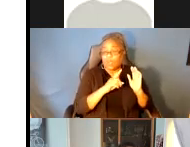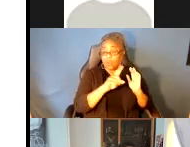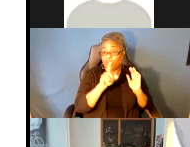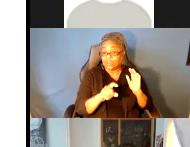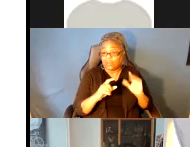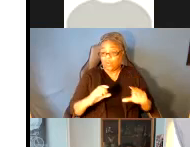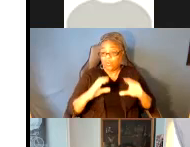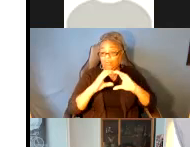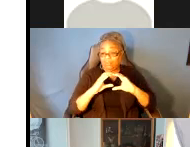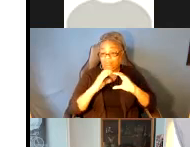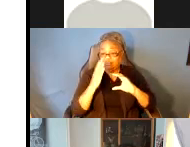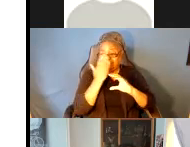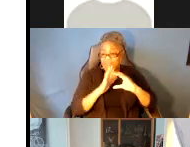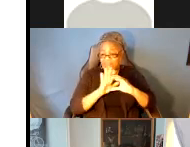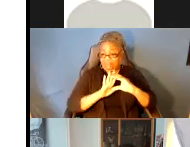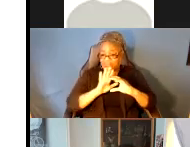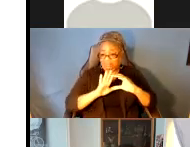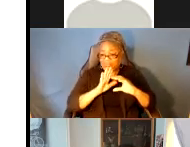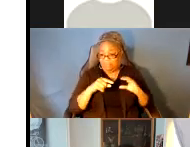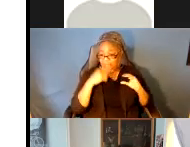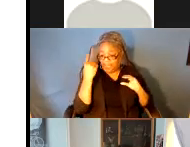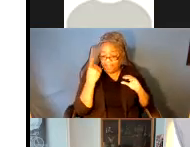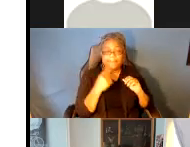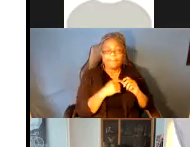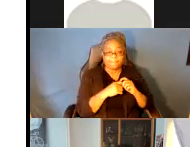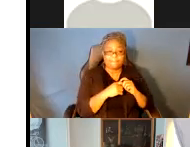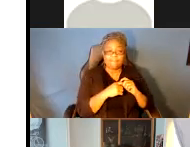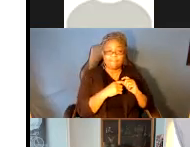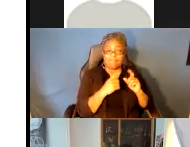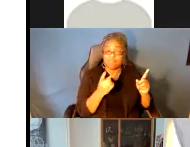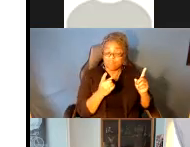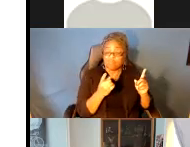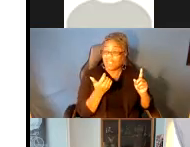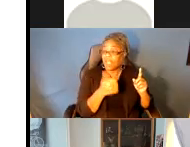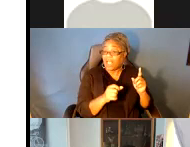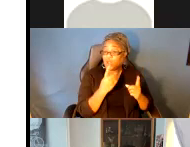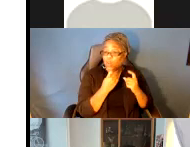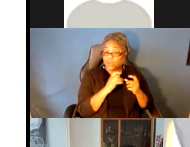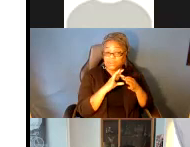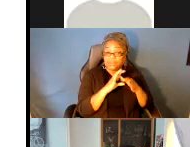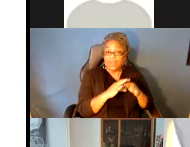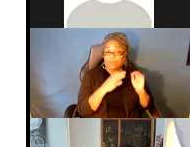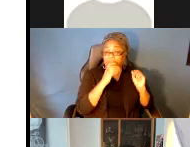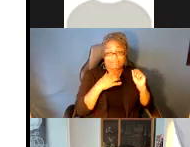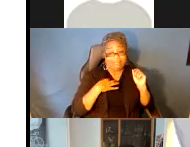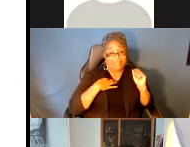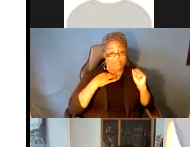Are there questions about ineligible projects and expenses or active or pending applications to MRAC?